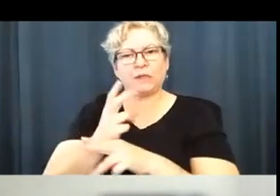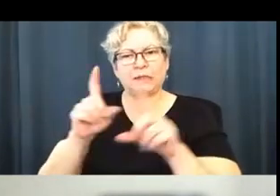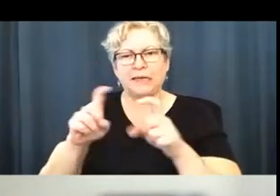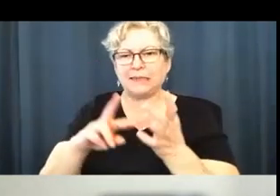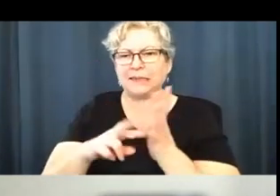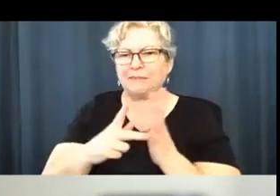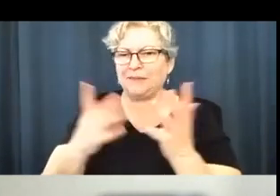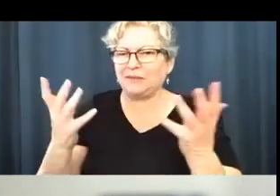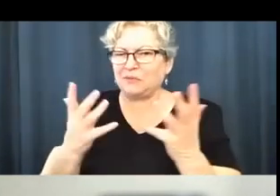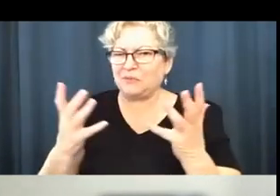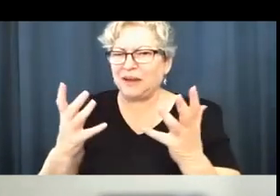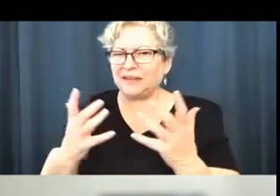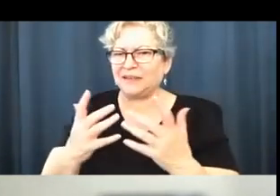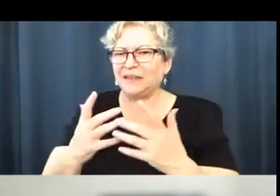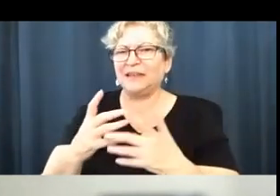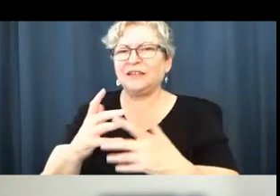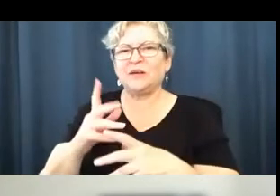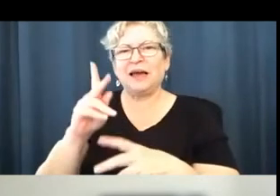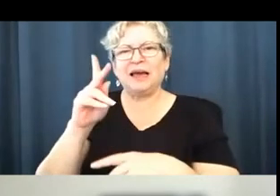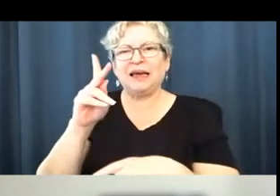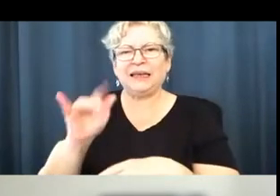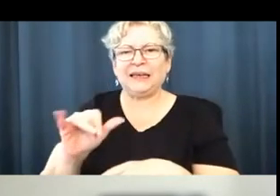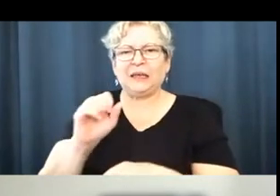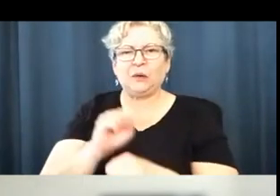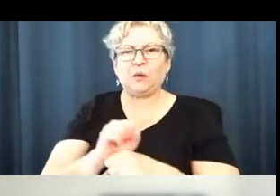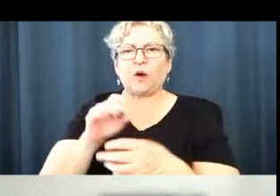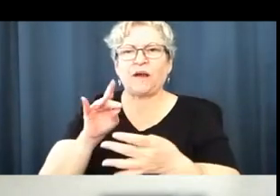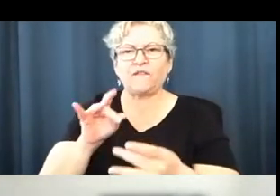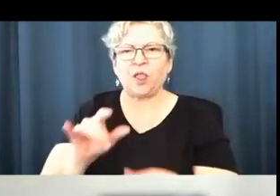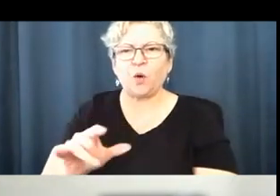Tell me about key workflows and testing and those goals and making sure that goals are met